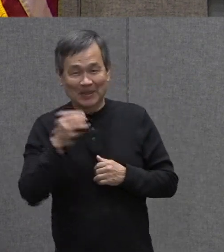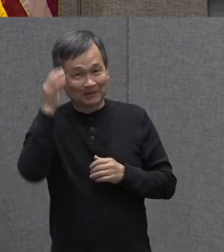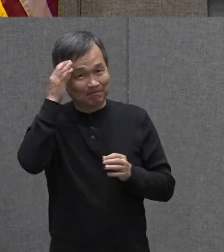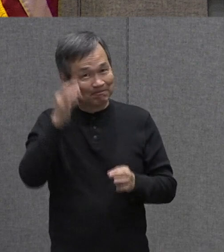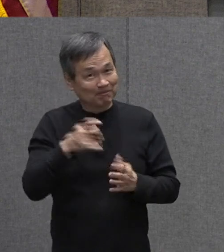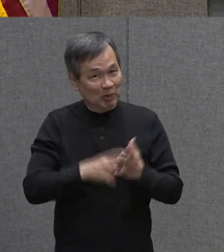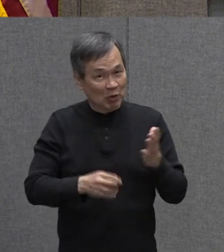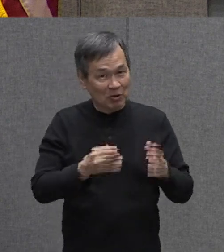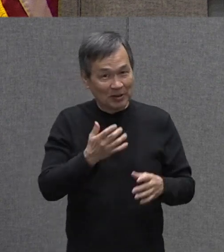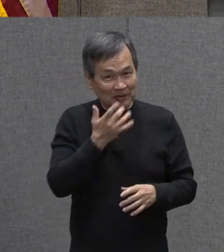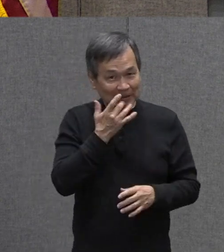in my fruit salad.